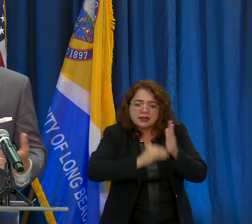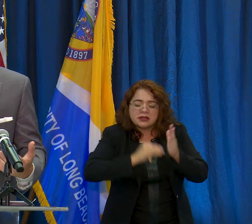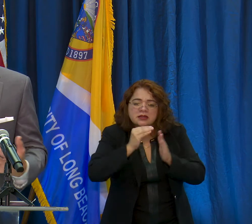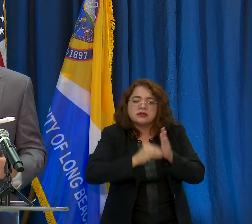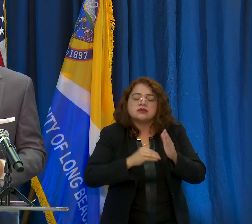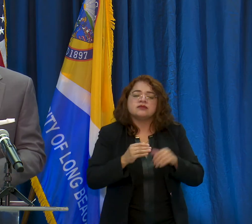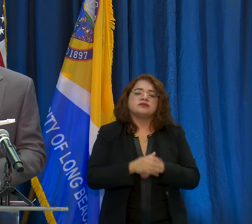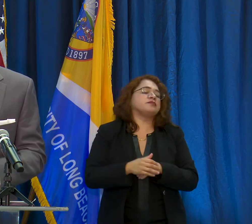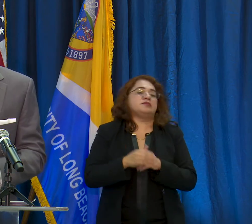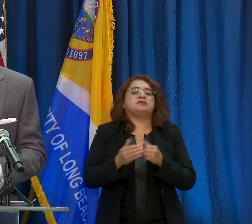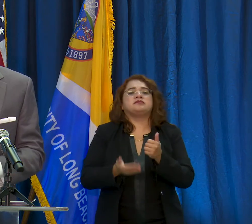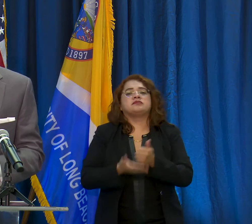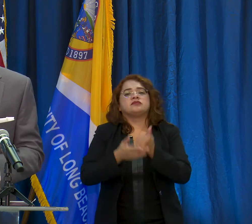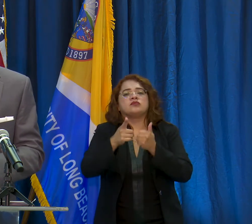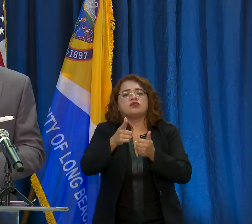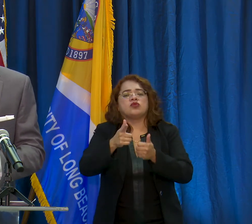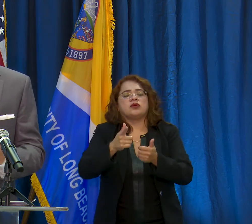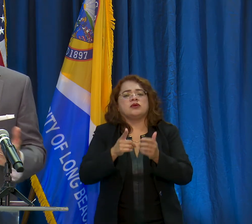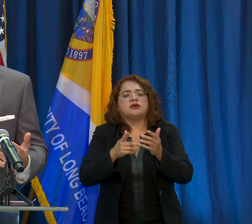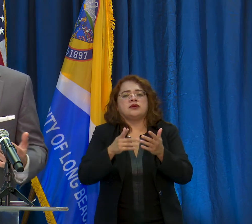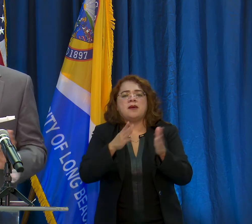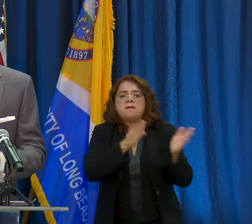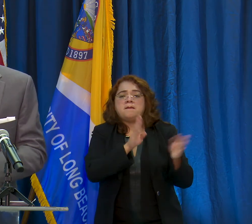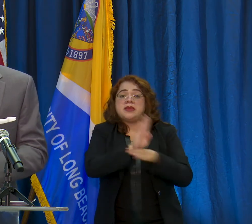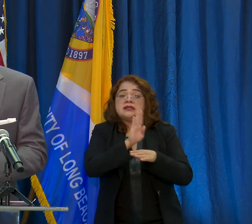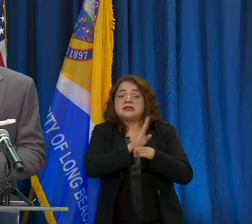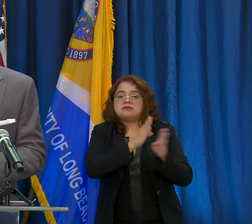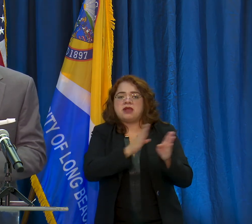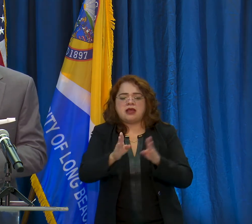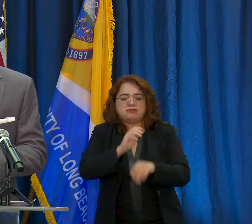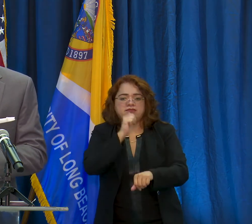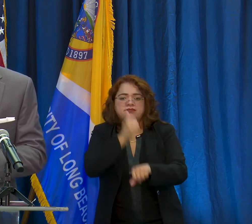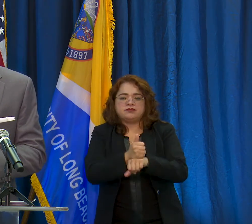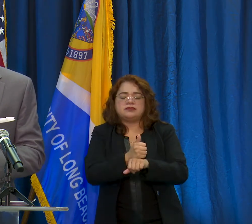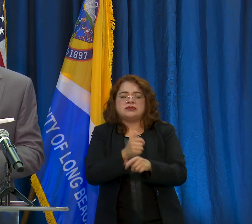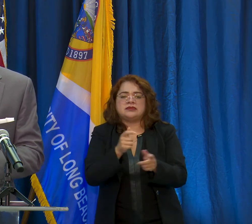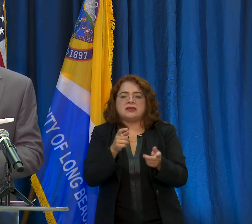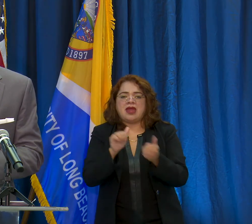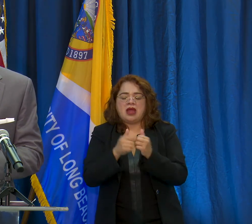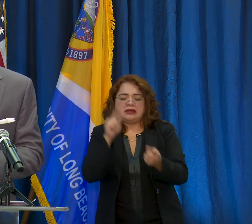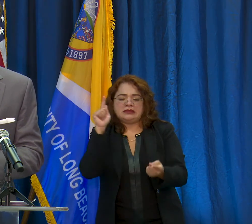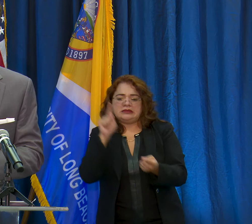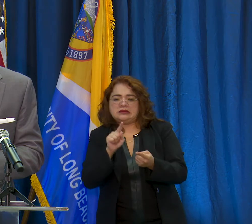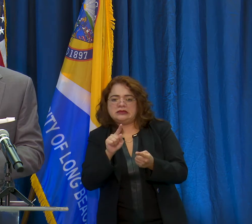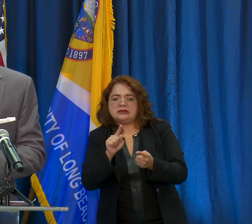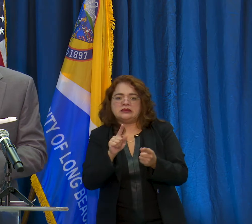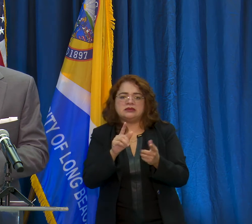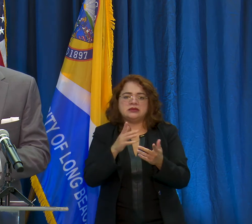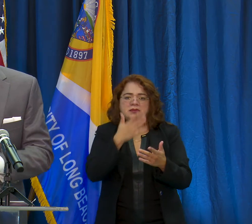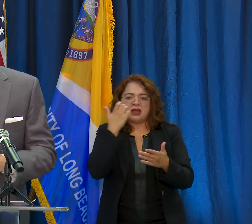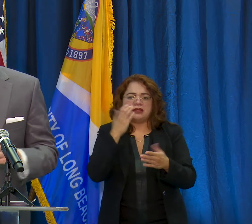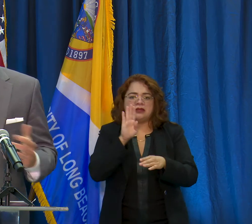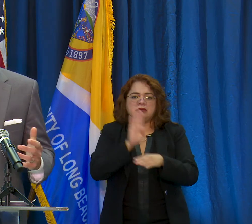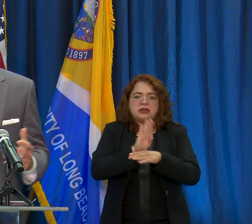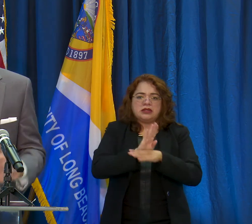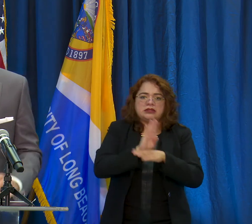help you develop and execute business plans to mitigate these interruptions, and they will also help you